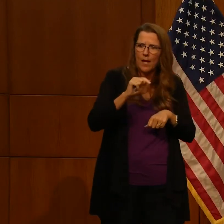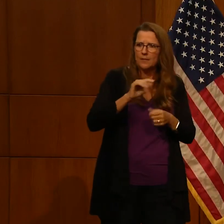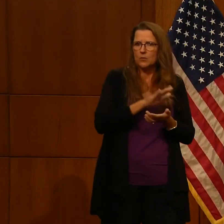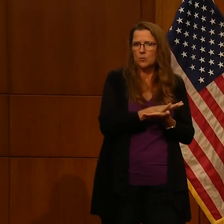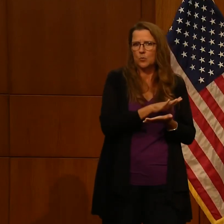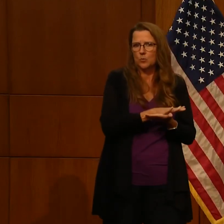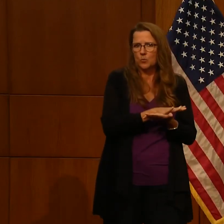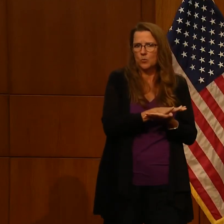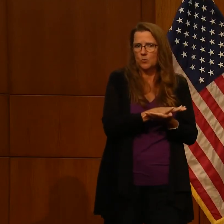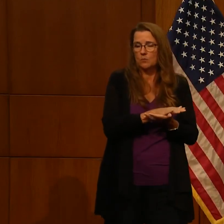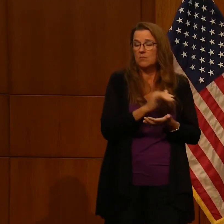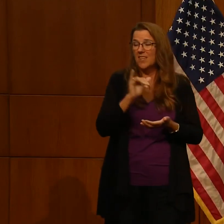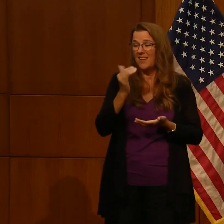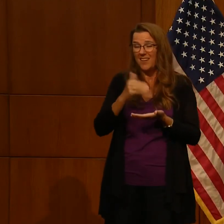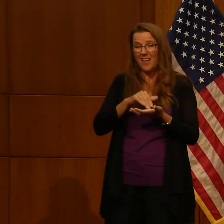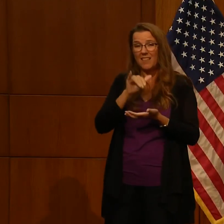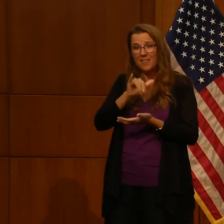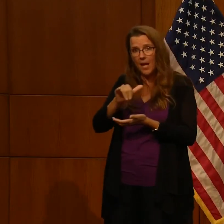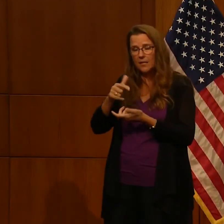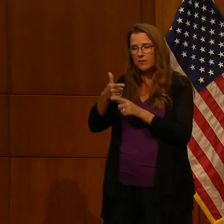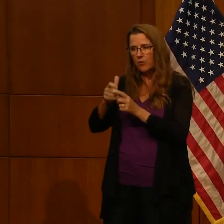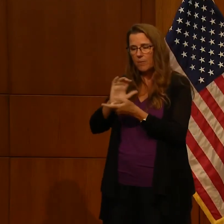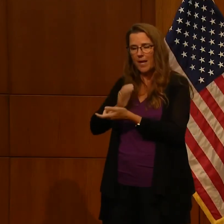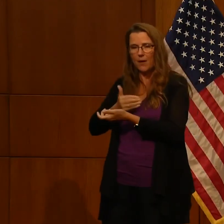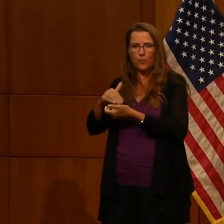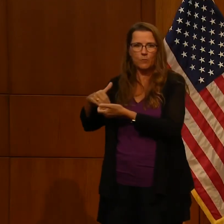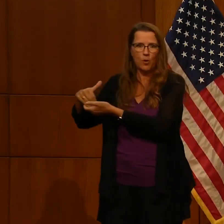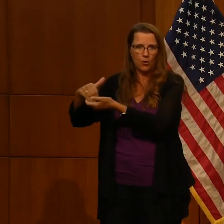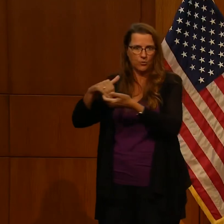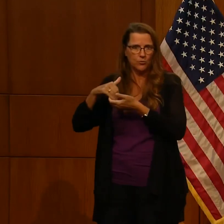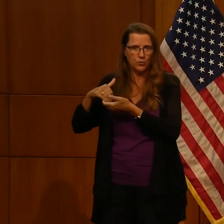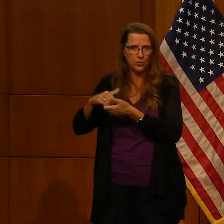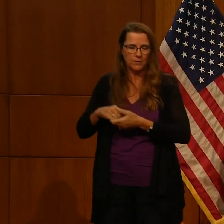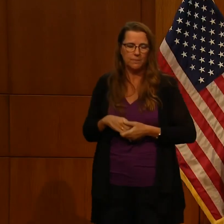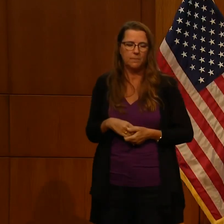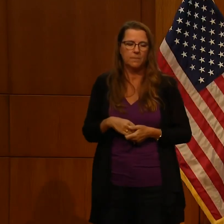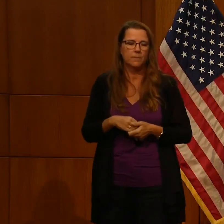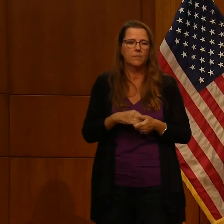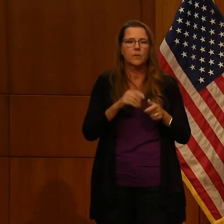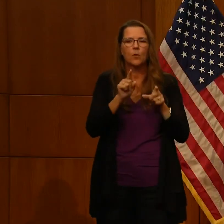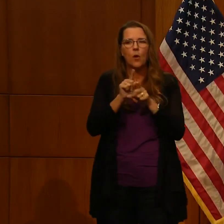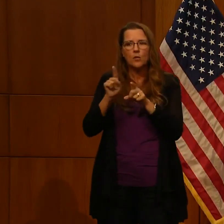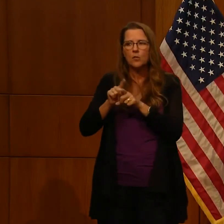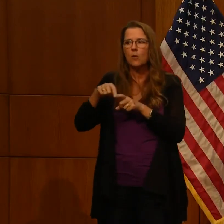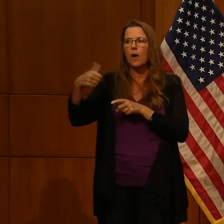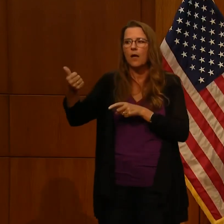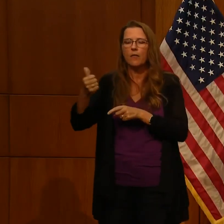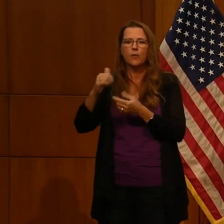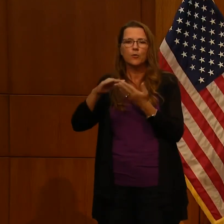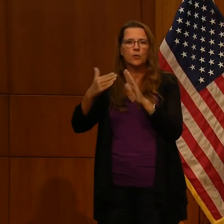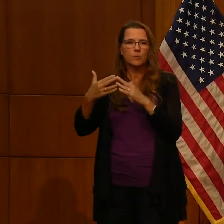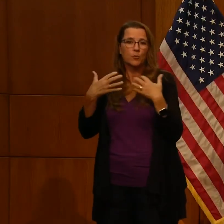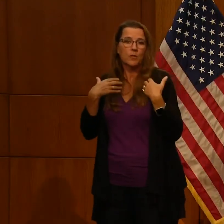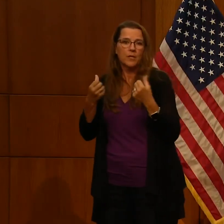AVAILABILITY OF THOSE VACCINES ON SITE. SO AGAIN, THAT'S BECAUSE OF THIS COLLECTIVE